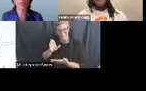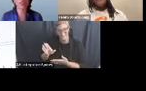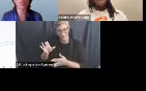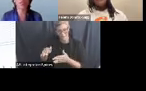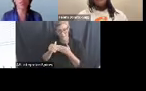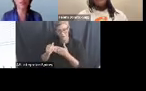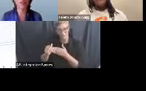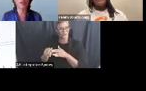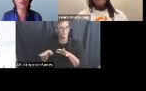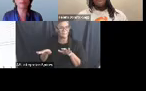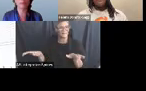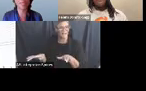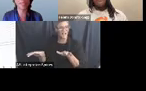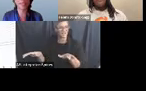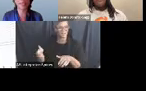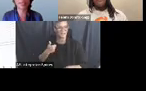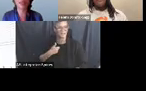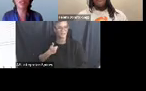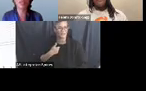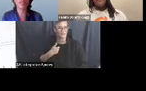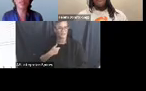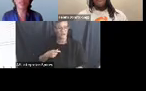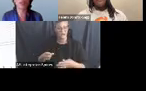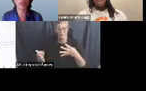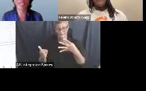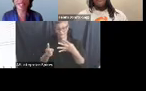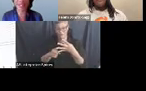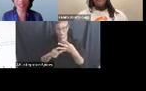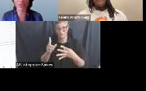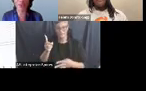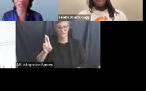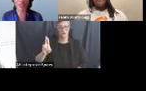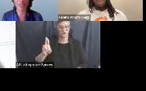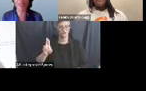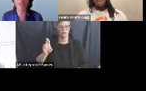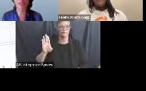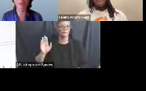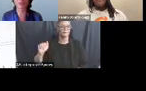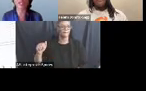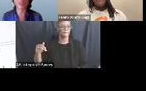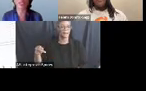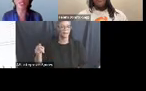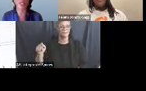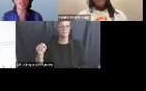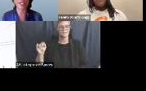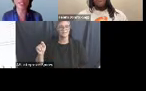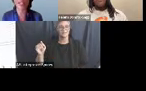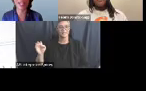introduce is Dr. Yvette Baptist. She is the interim executive director of the Family Resource Centers